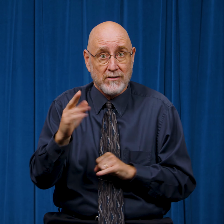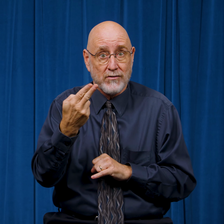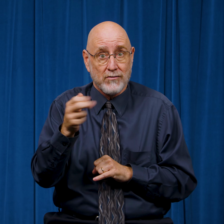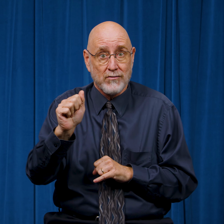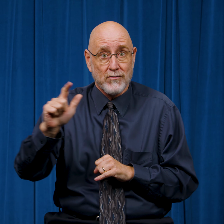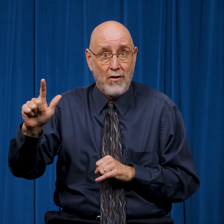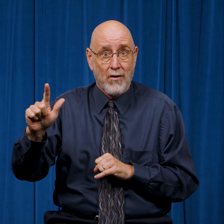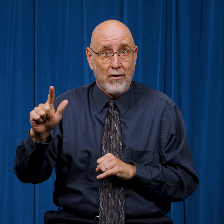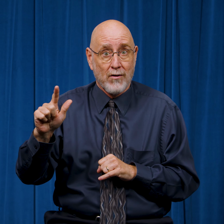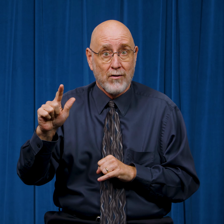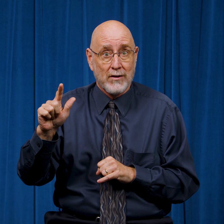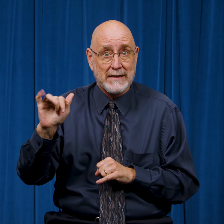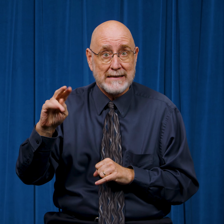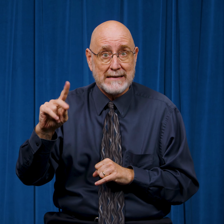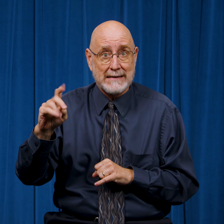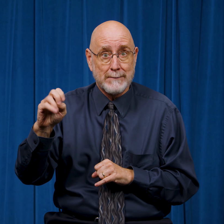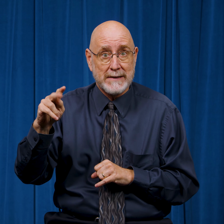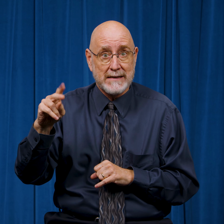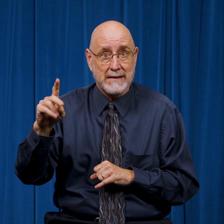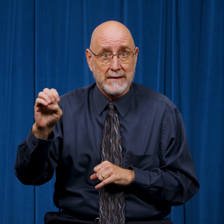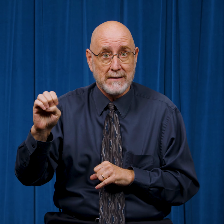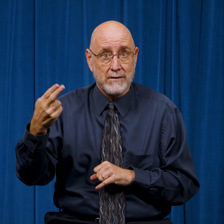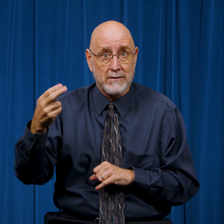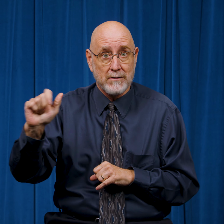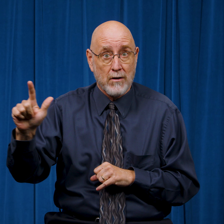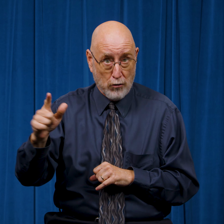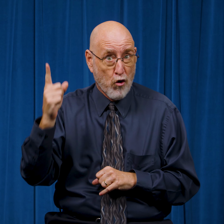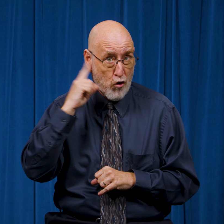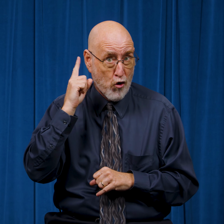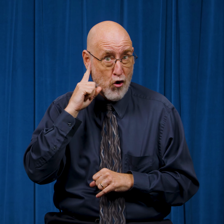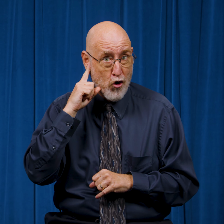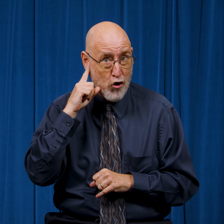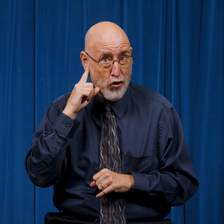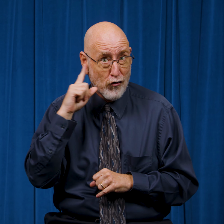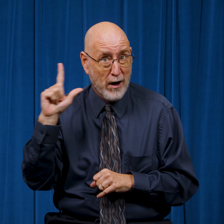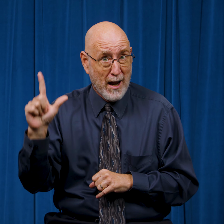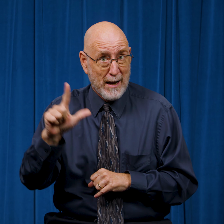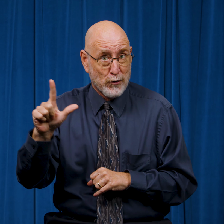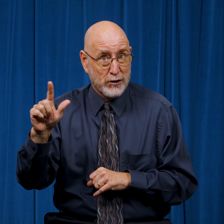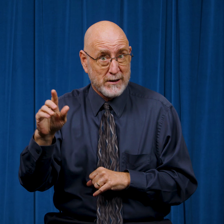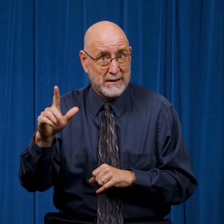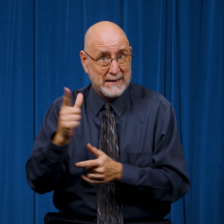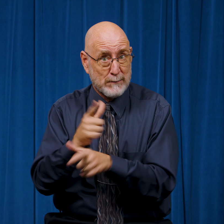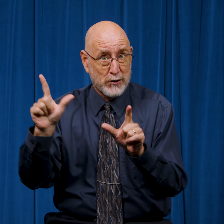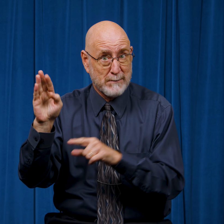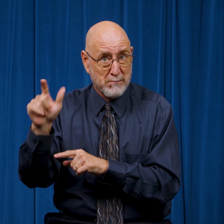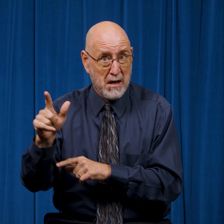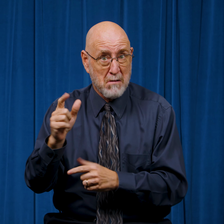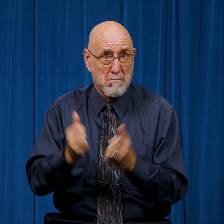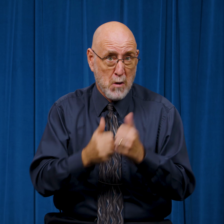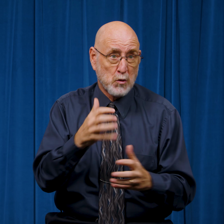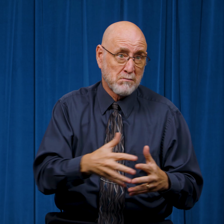Although most Americans have probably heard of the Liberty Bell and maybe even recognize its iconic look,